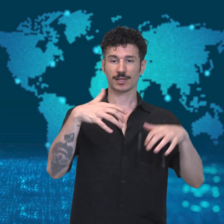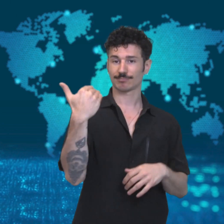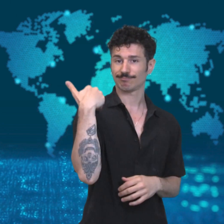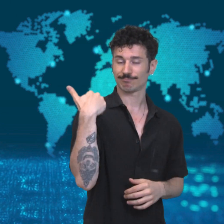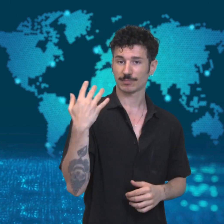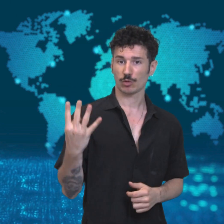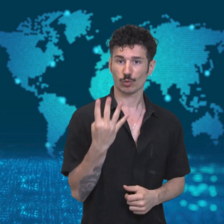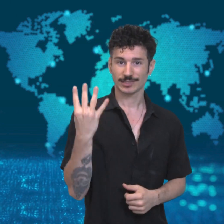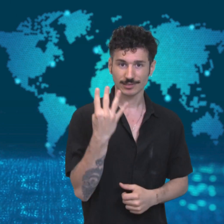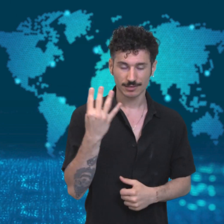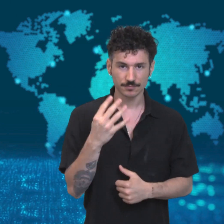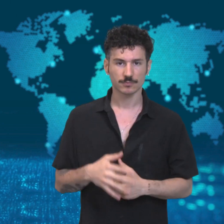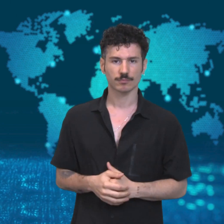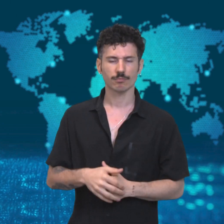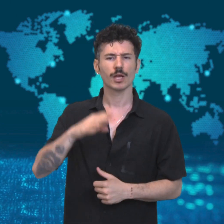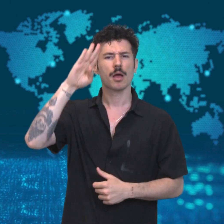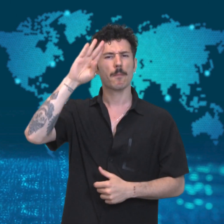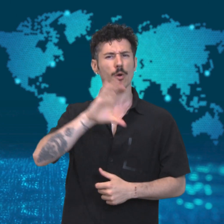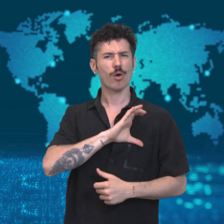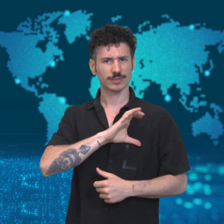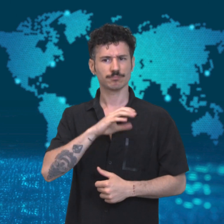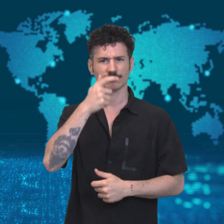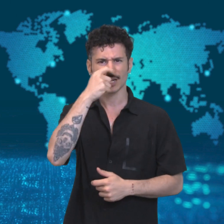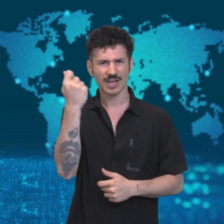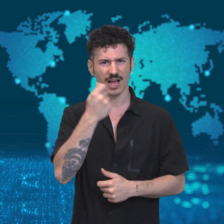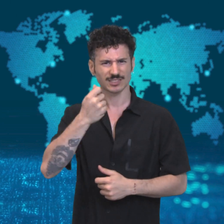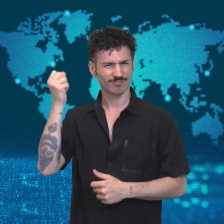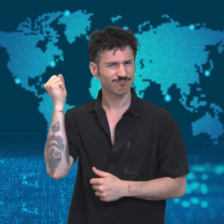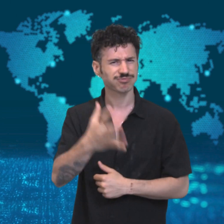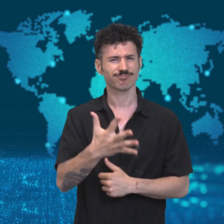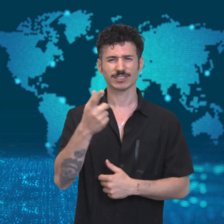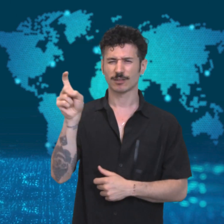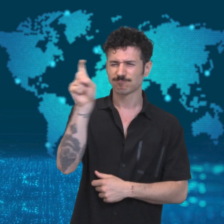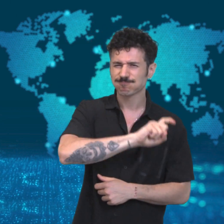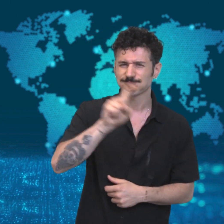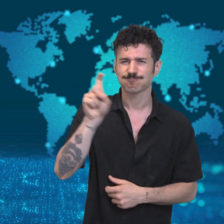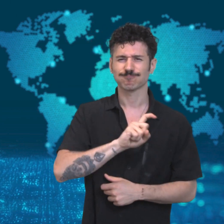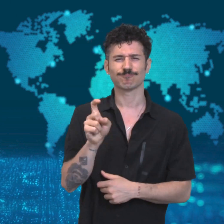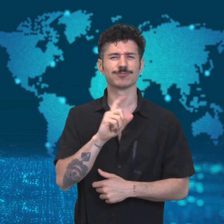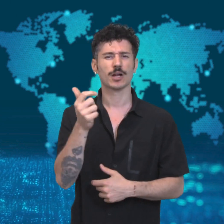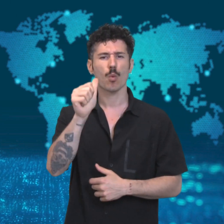security law introduced in China’s parliament last